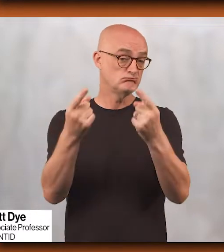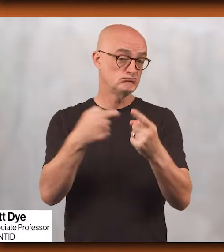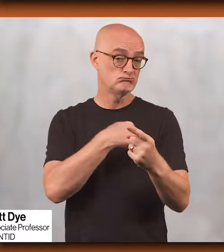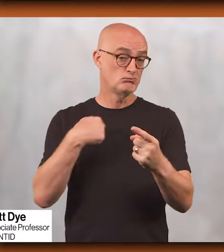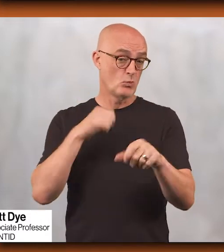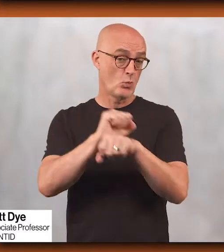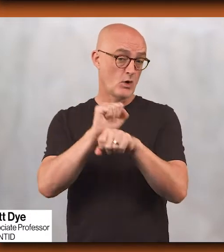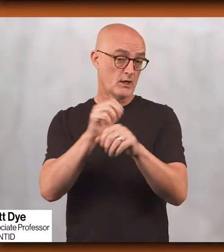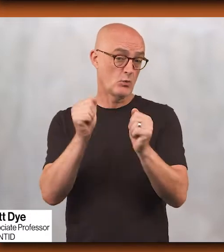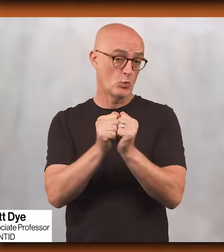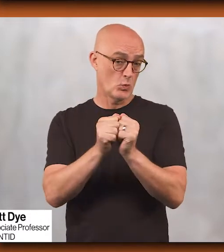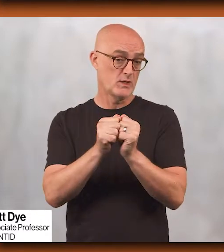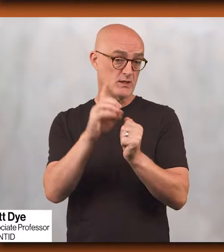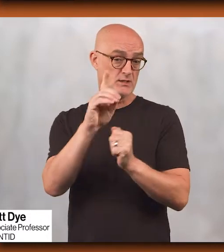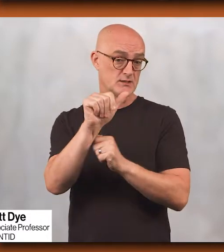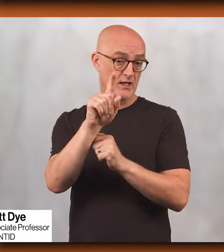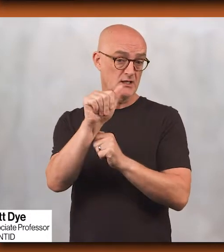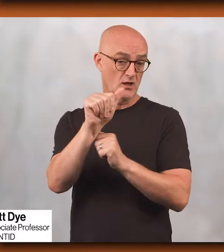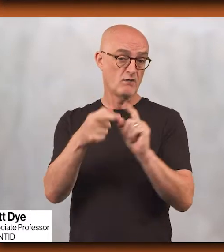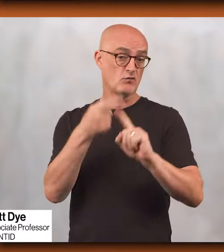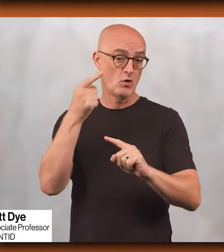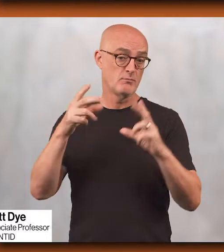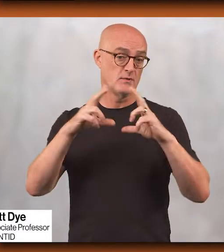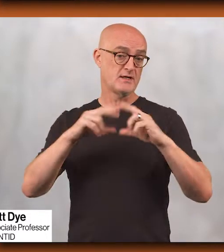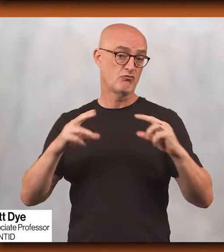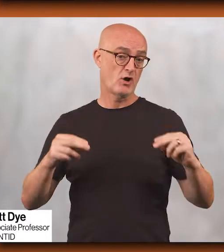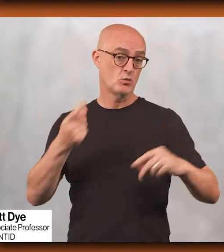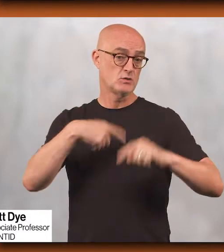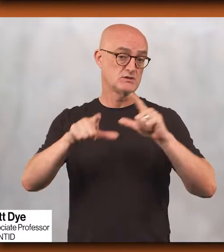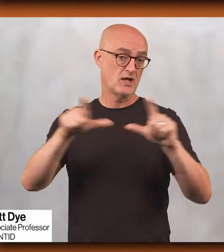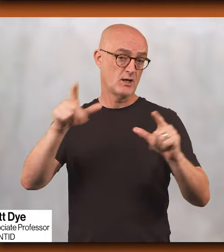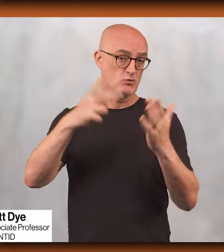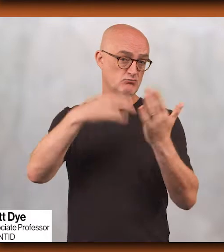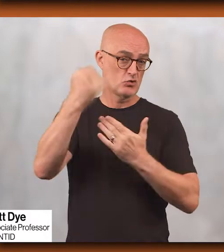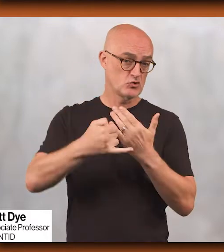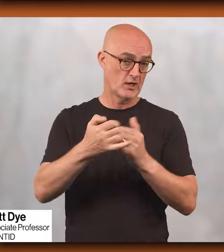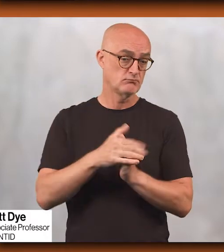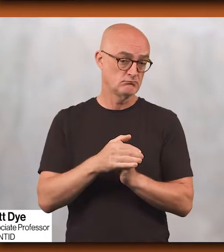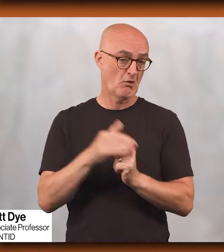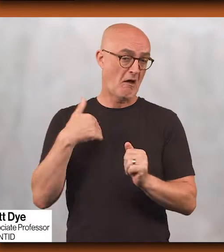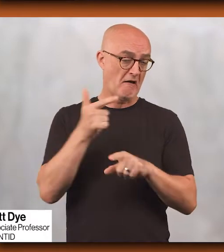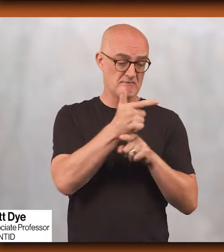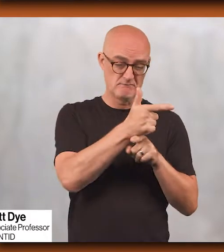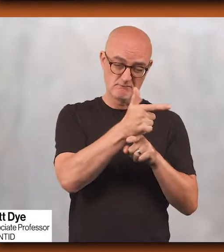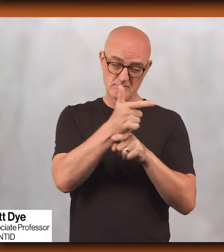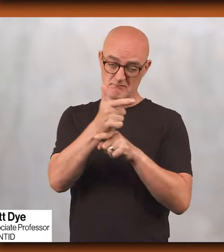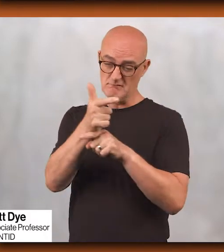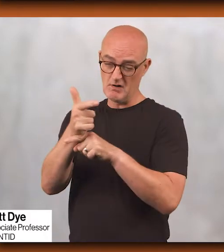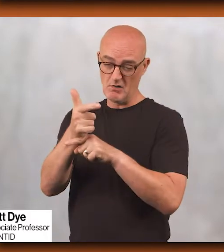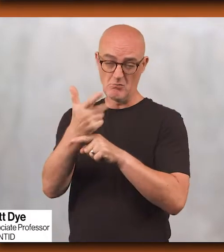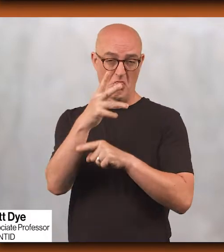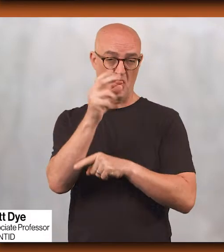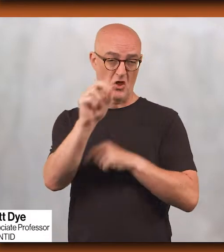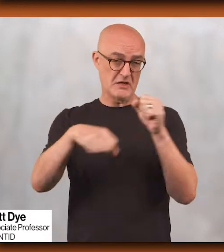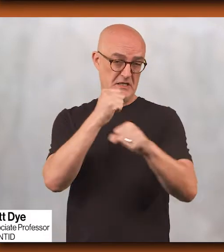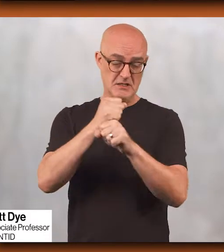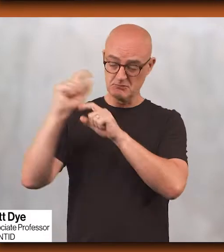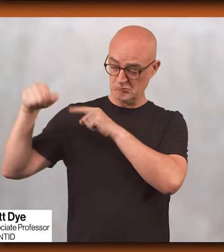This project looks at several generations of signers taken over a 30-year period, and the participants in this study